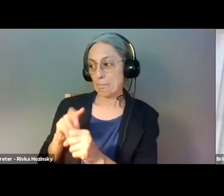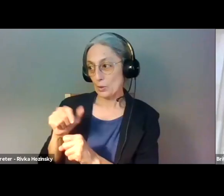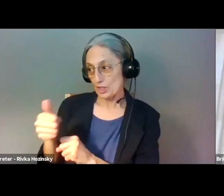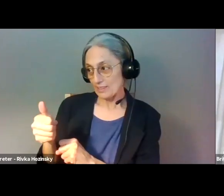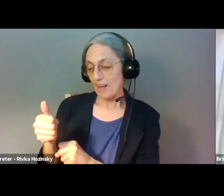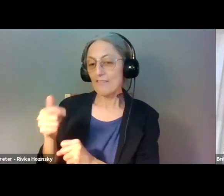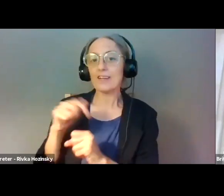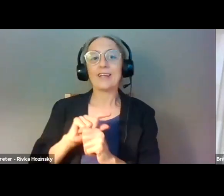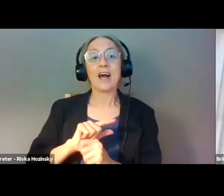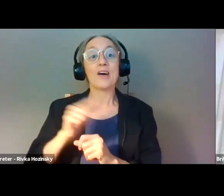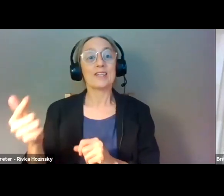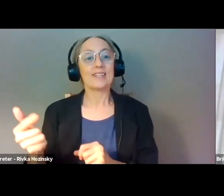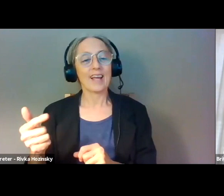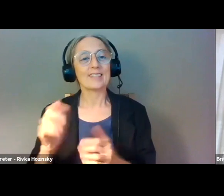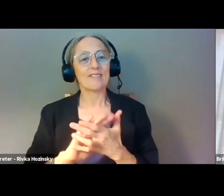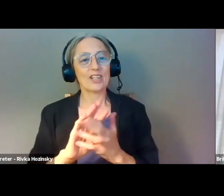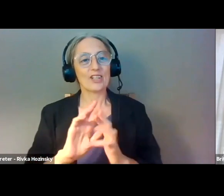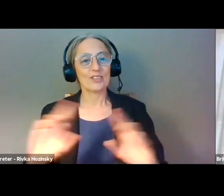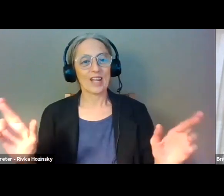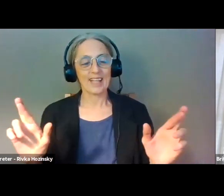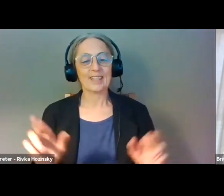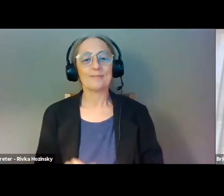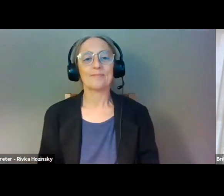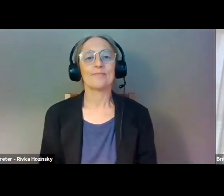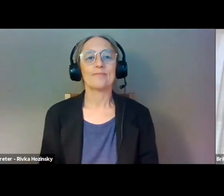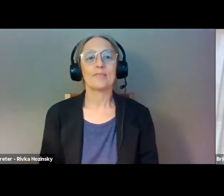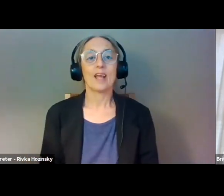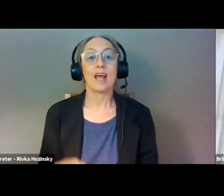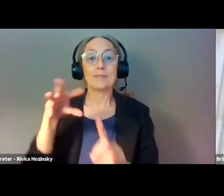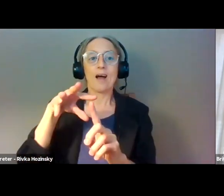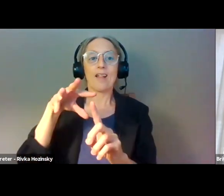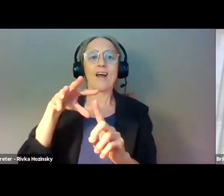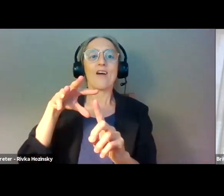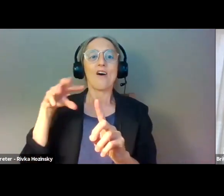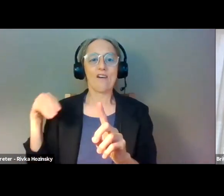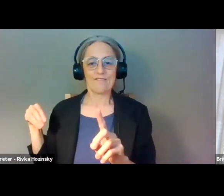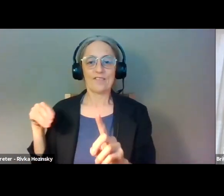the next video. And I will remove her spotlight. Alright, Kinneret, we're ready for the next video.